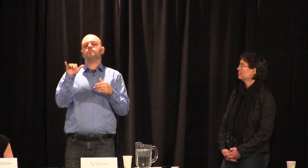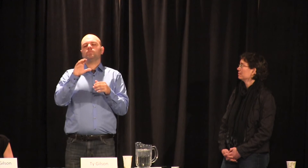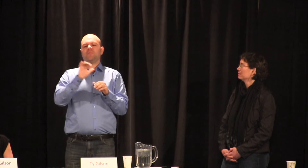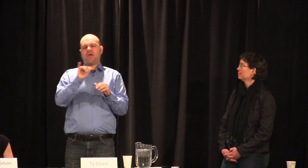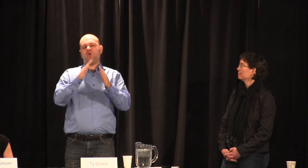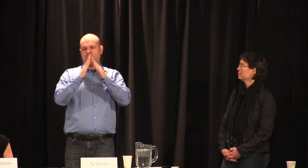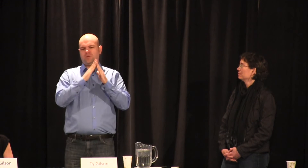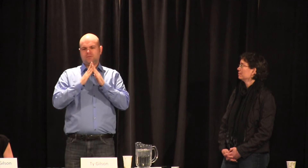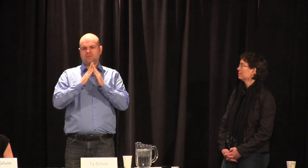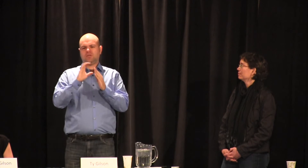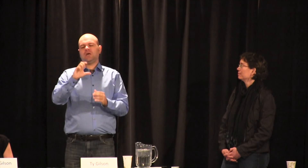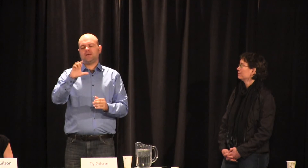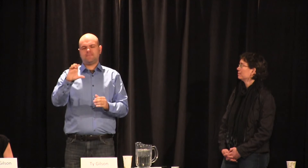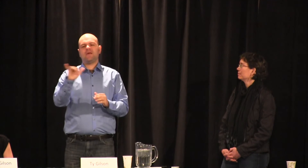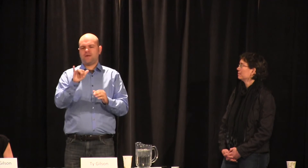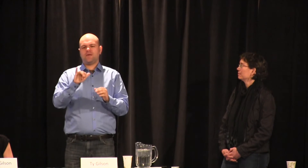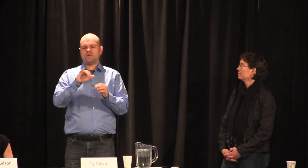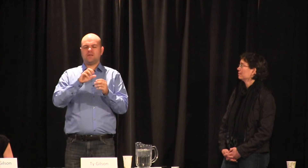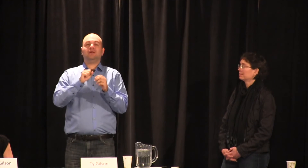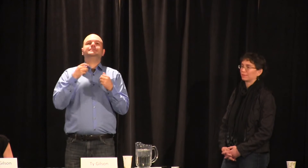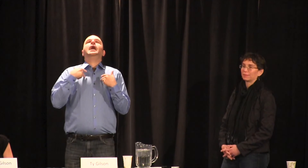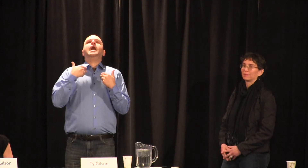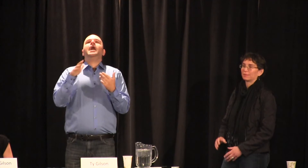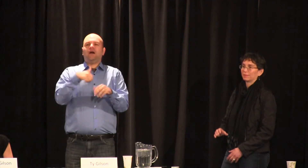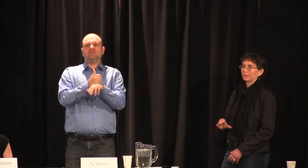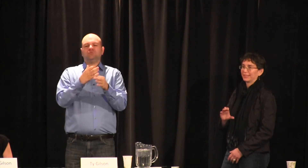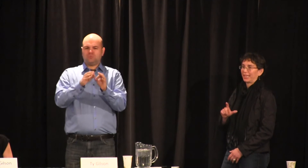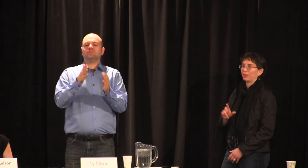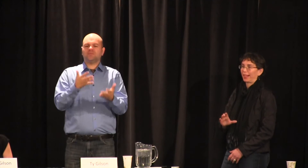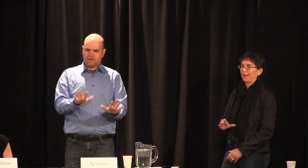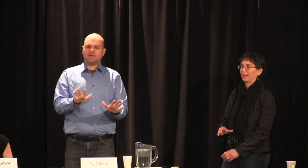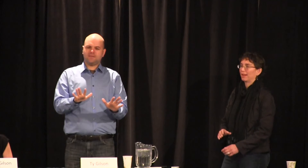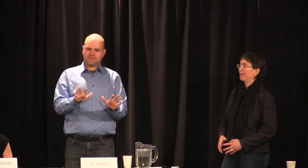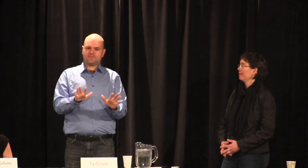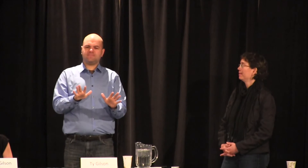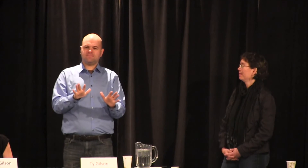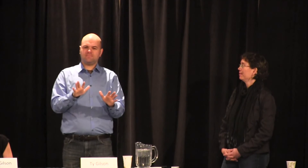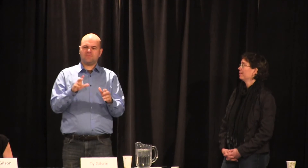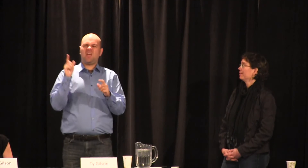well, I went to -- first to community college, Century --